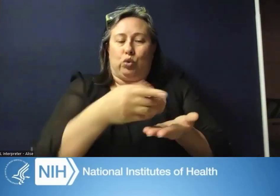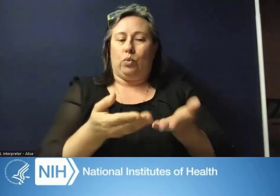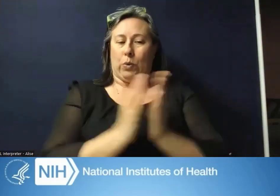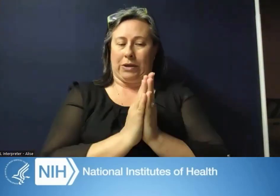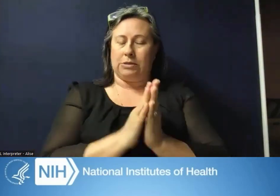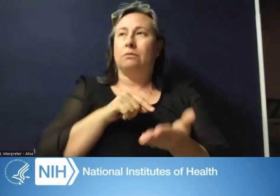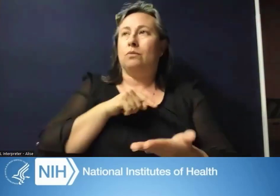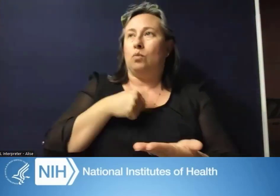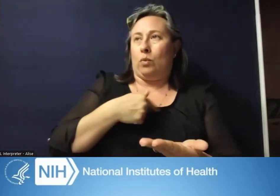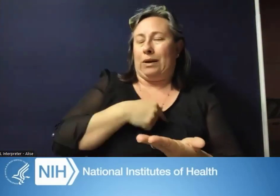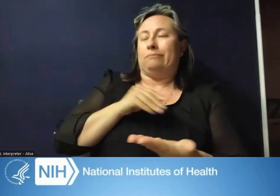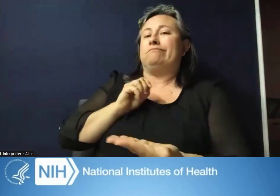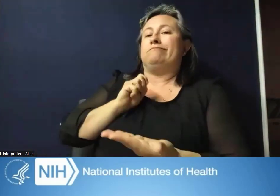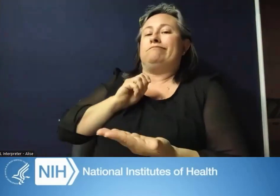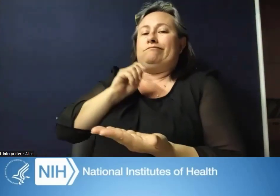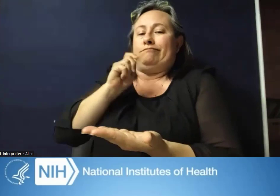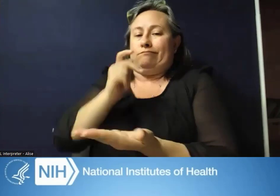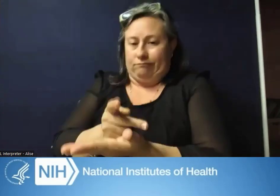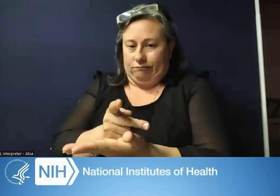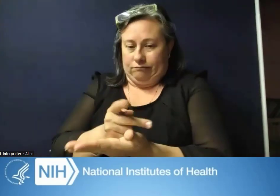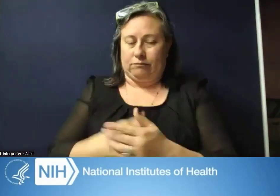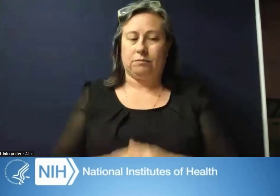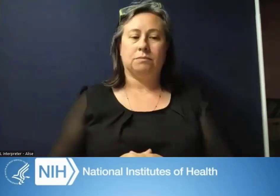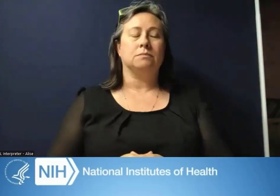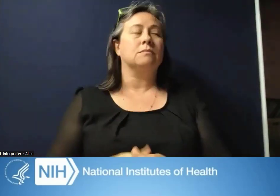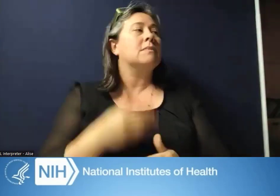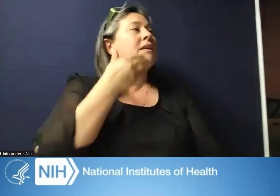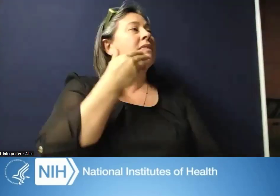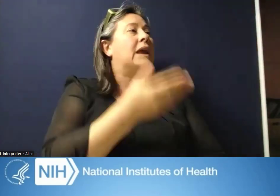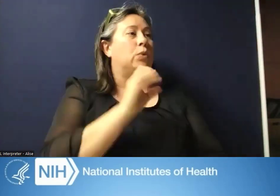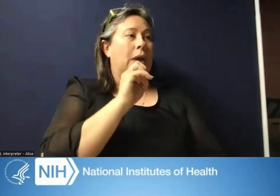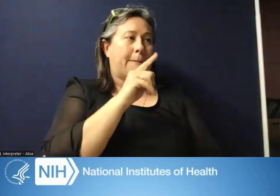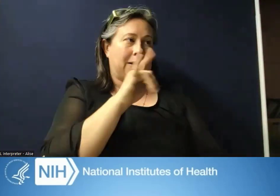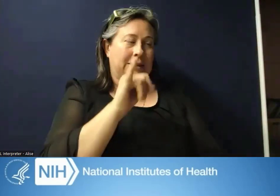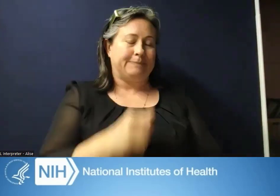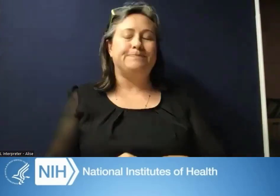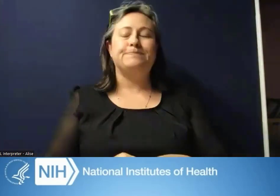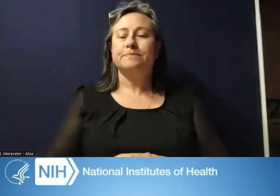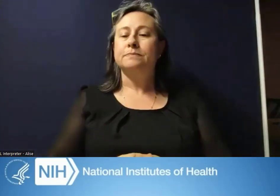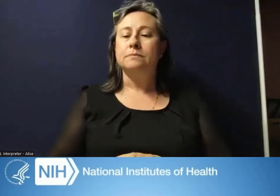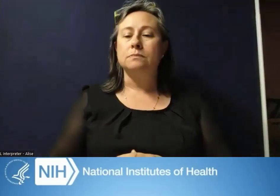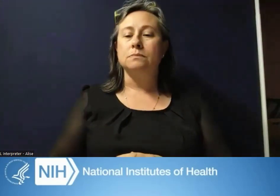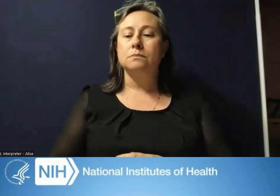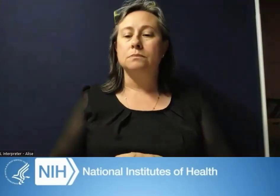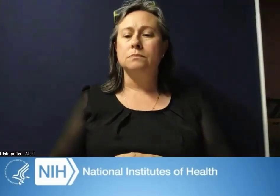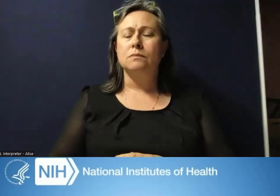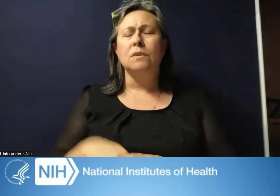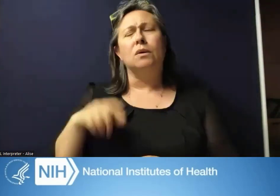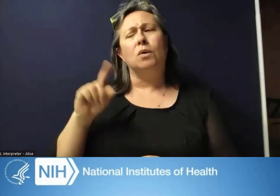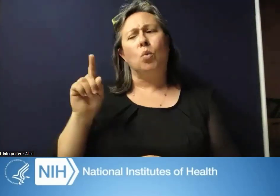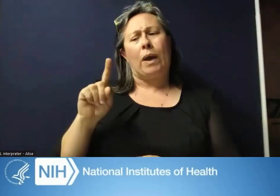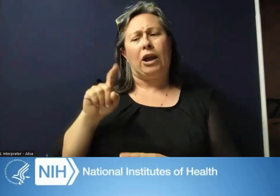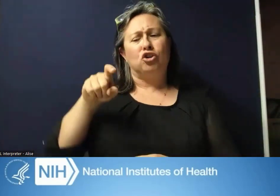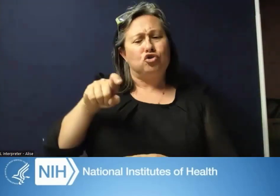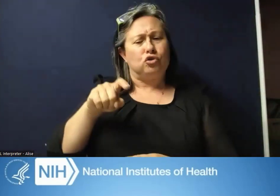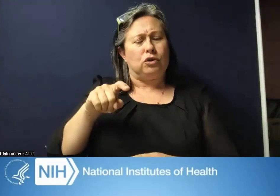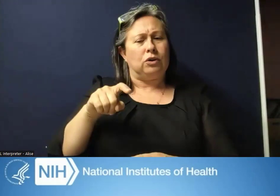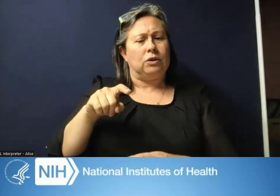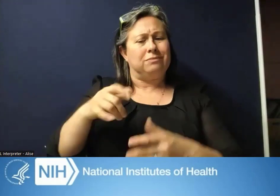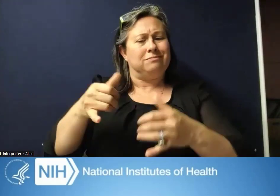Karisa Garst: Great, thank you, Emily. The next question we have here: Where should recipients report the obligated